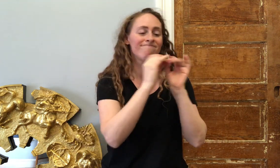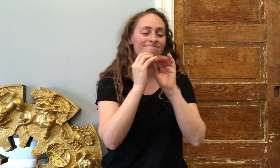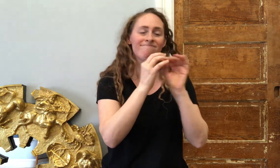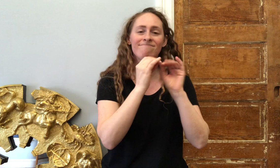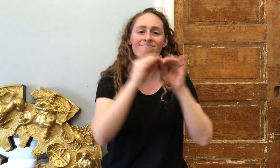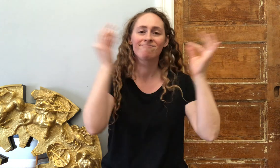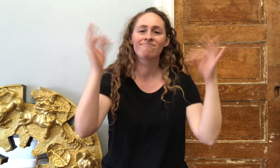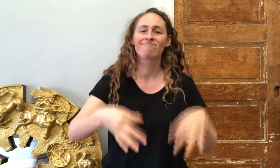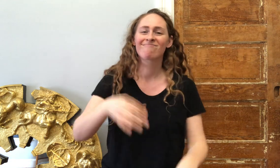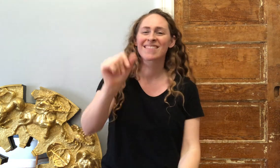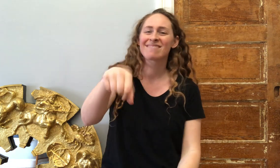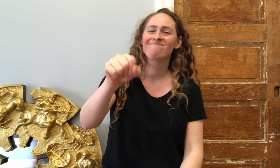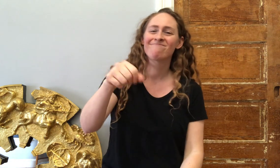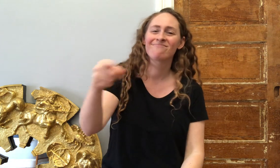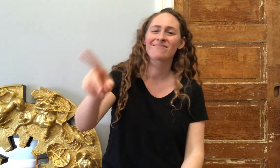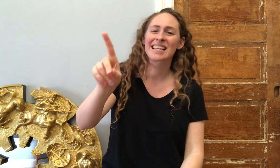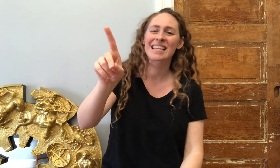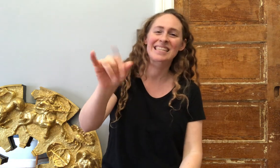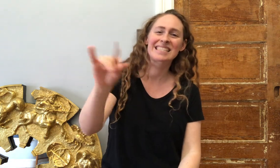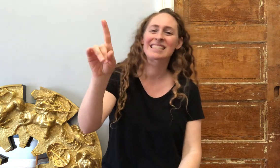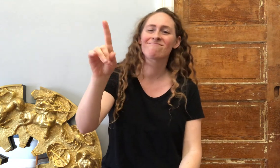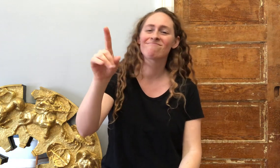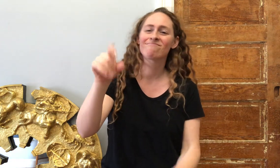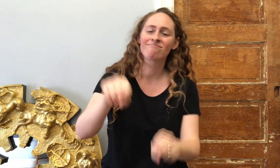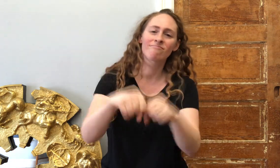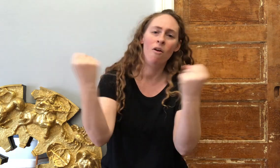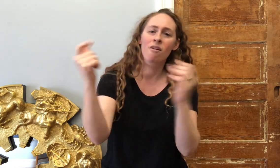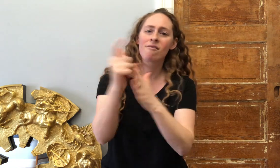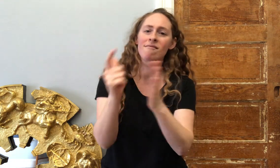After that, they deliberated and found him guilty